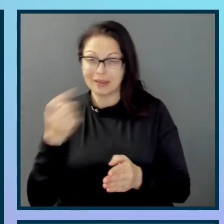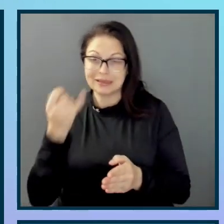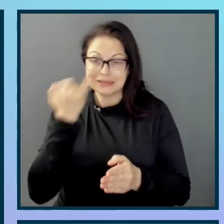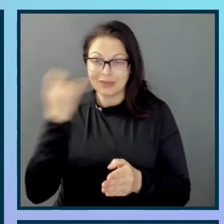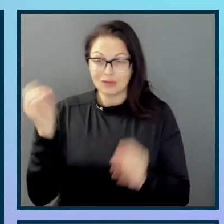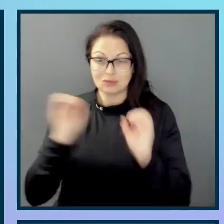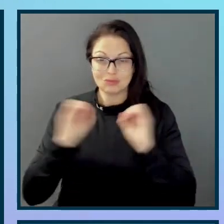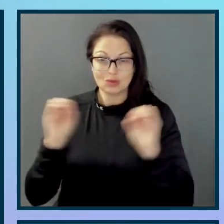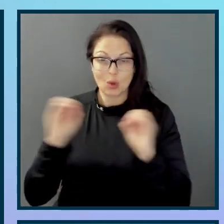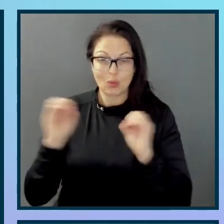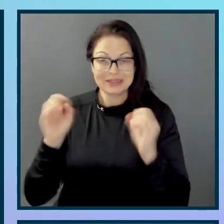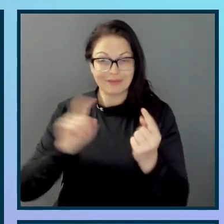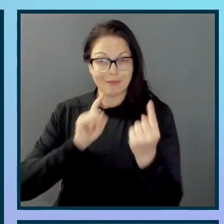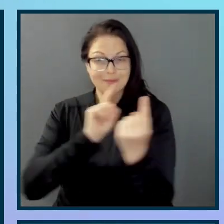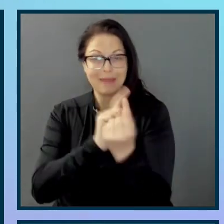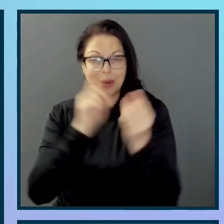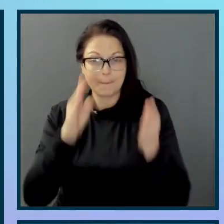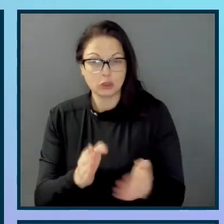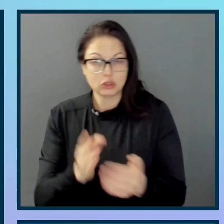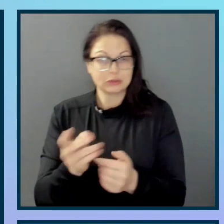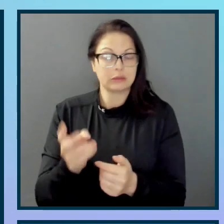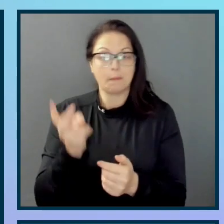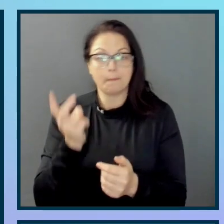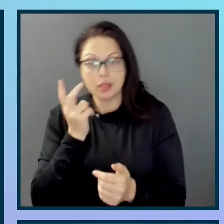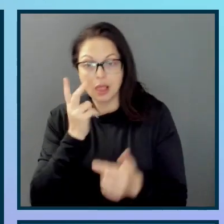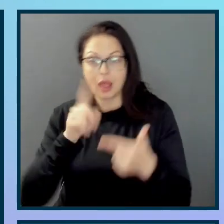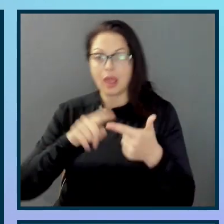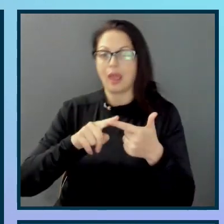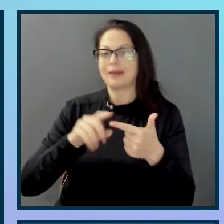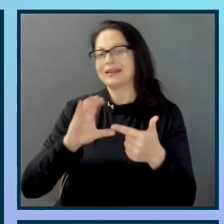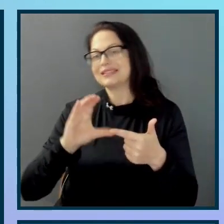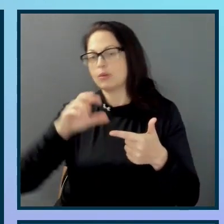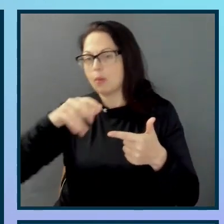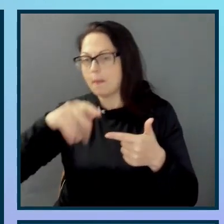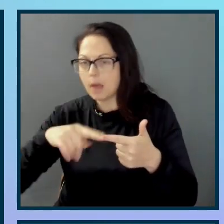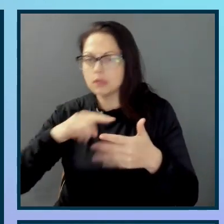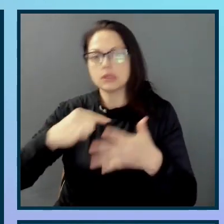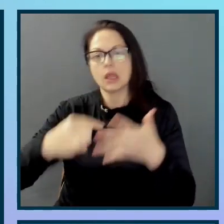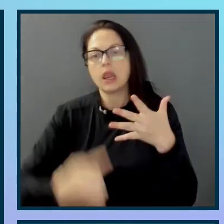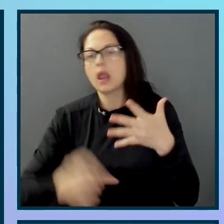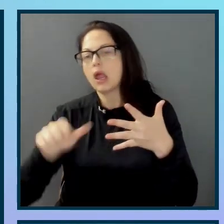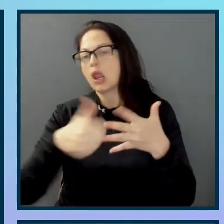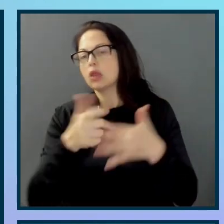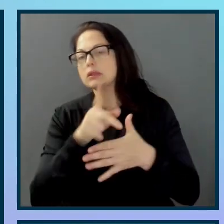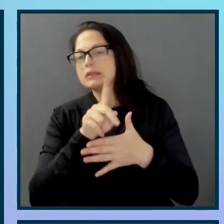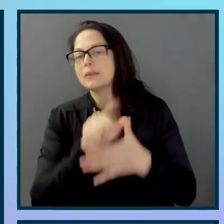And it really helps to open up their mind. The team members can understand the difficulties better, understand the technology uses,